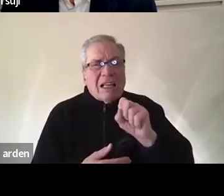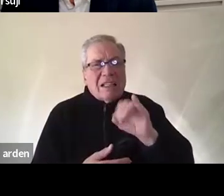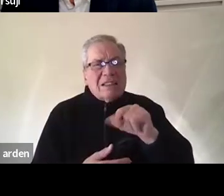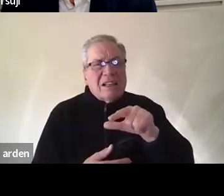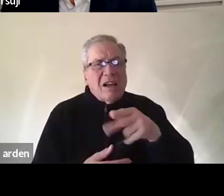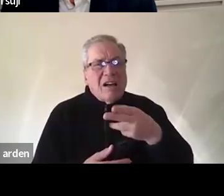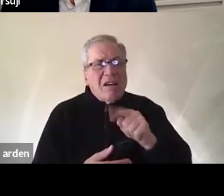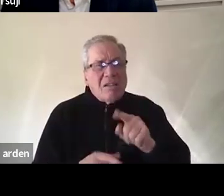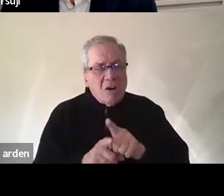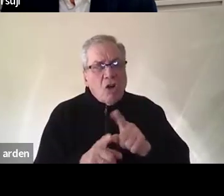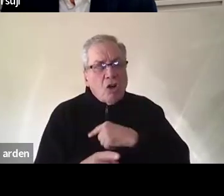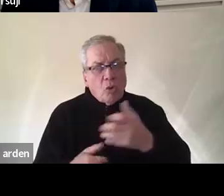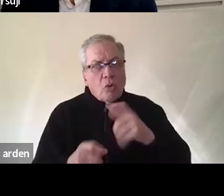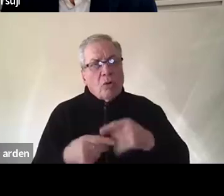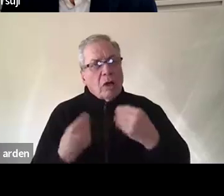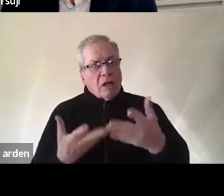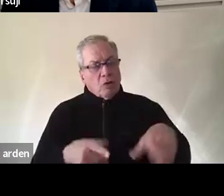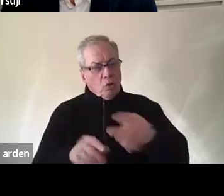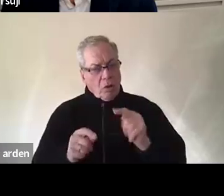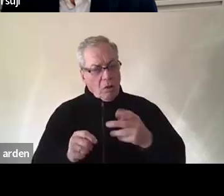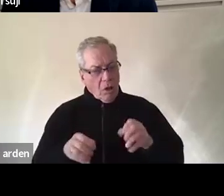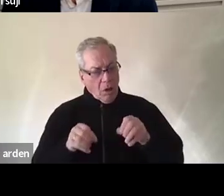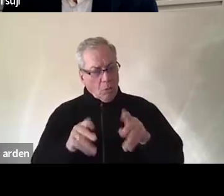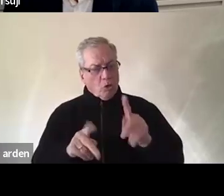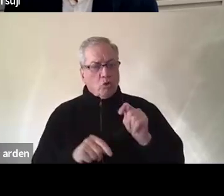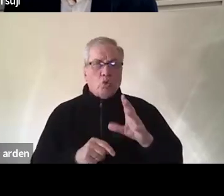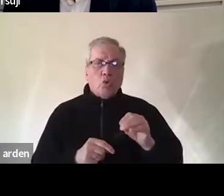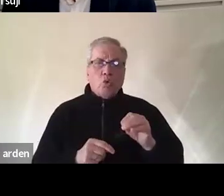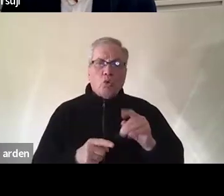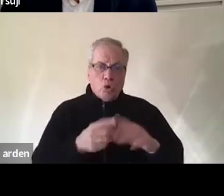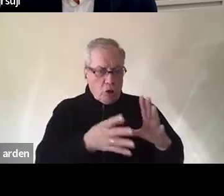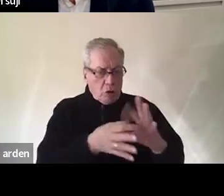want to provide an opportunity for all of you to connect